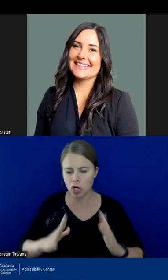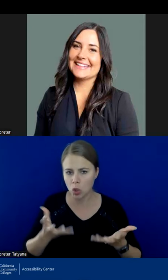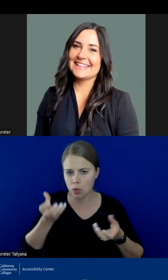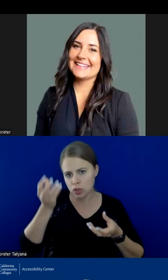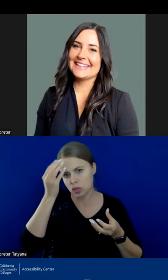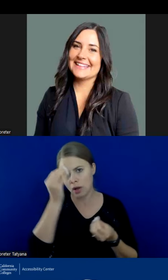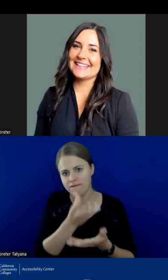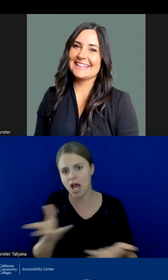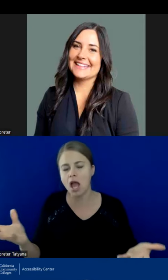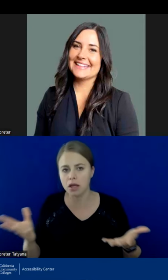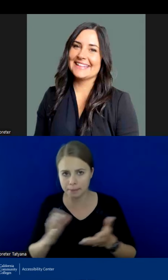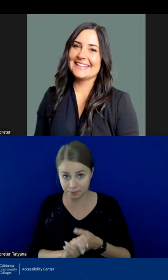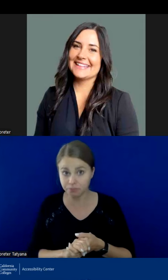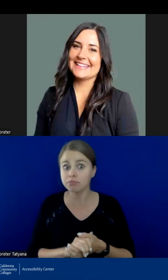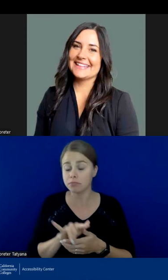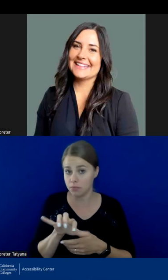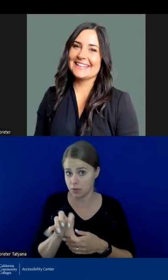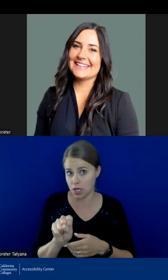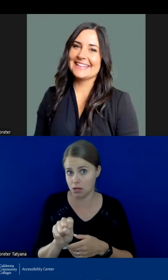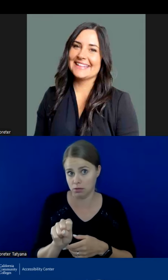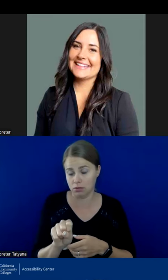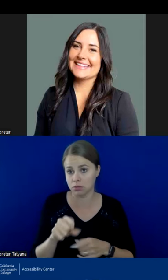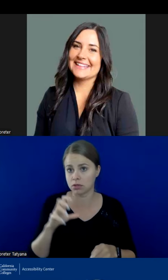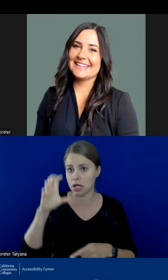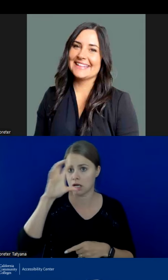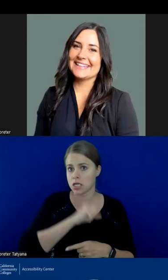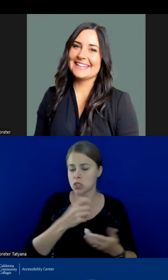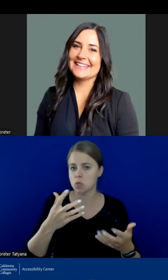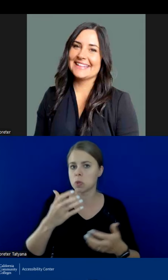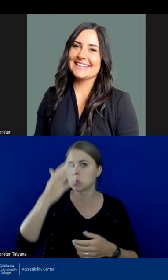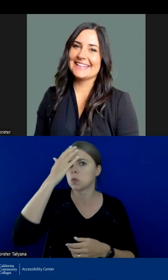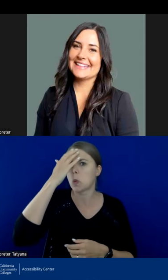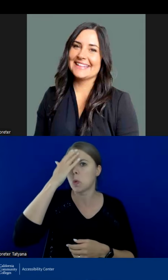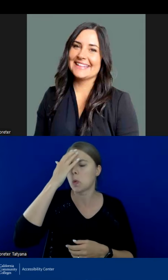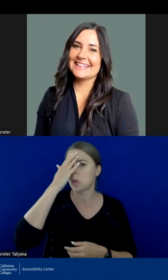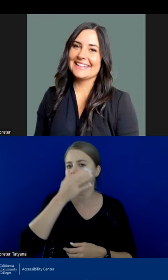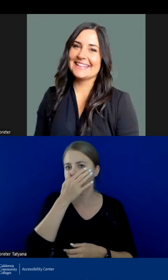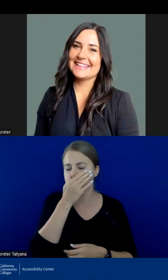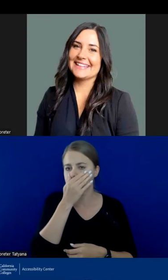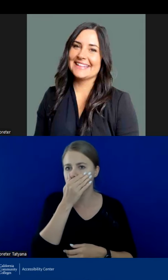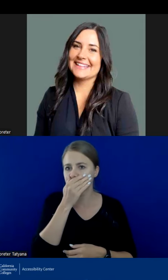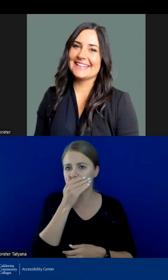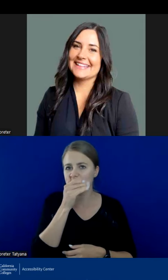So, I guess we would want to know, I guess depends on the purpose.